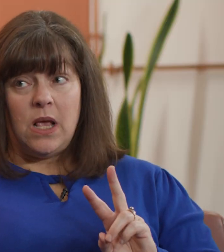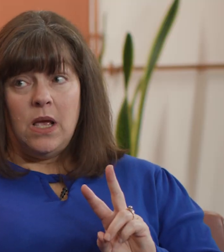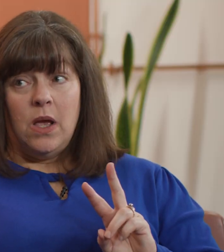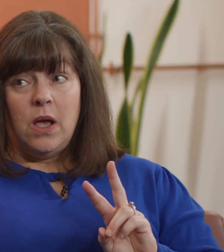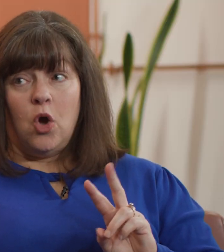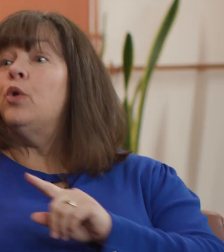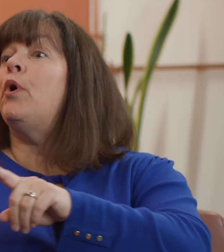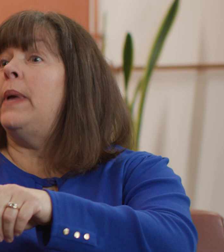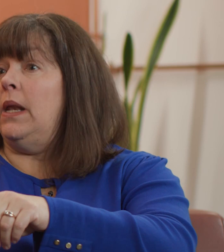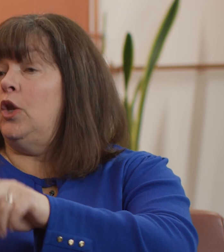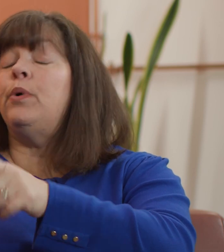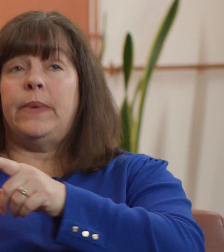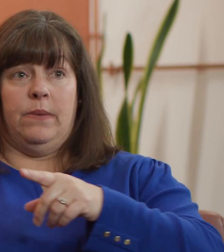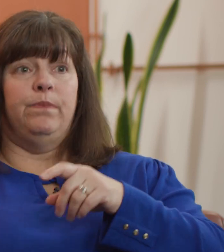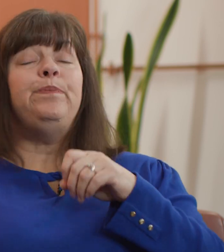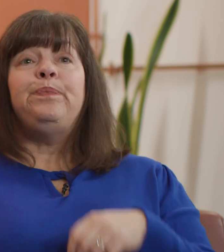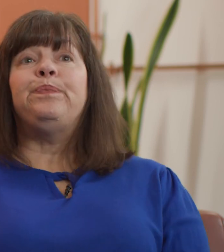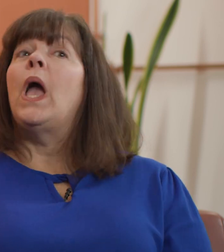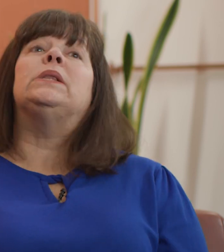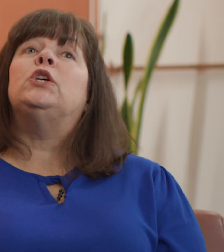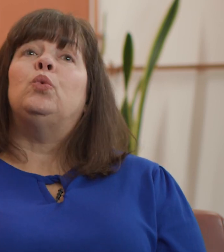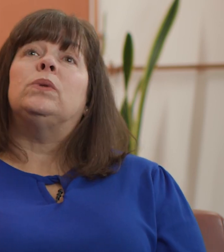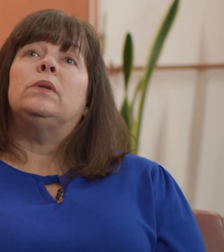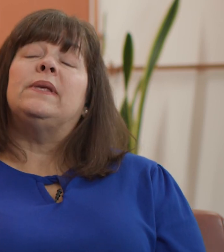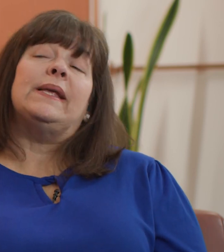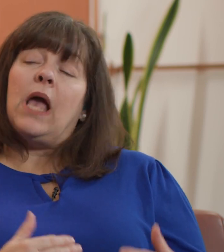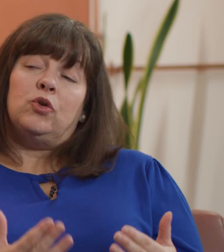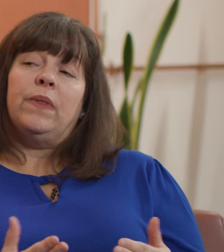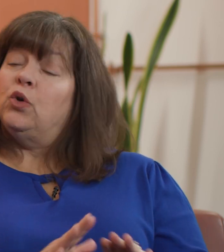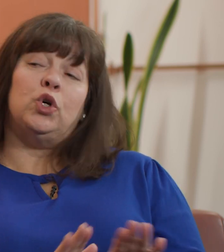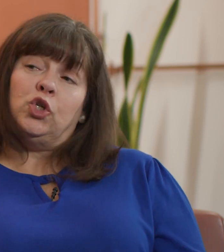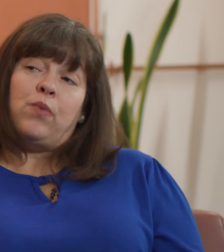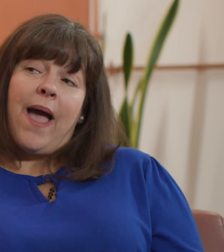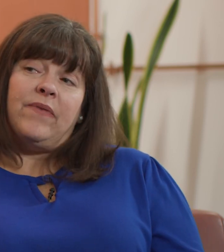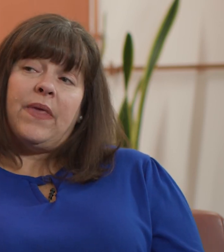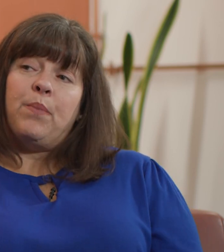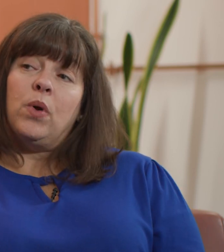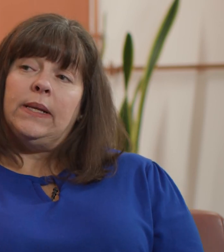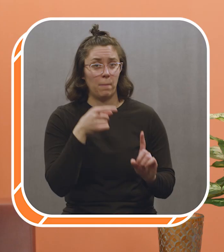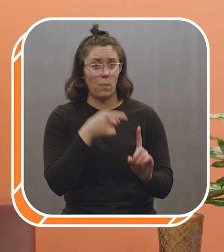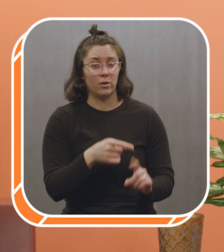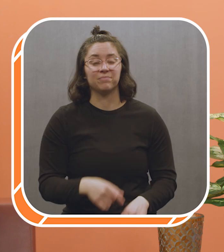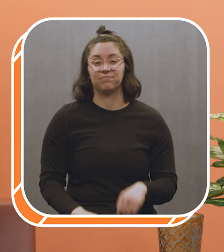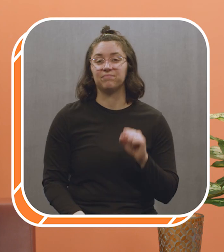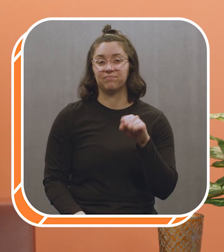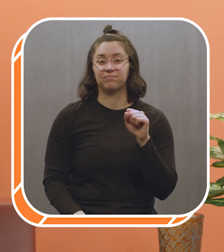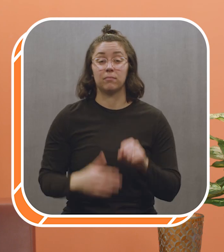Yeah. Well, my permit. - Your permit, your permit. Yeah. Did they tell you that you couldn't drive at that point? Yeah. My eye doctor